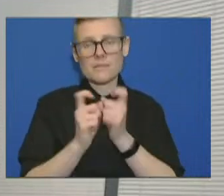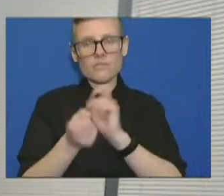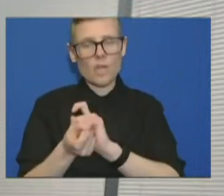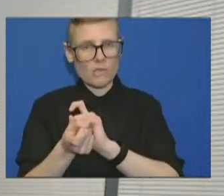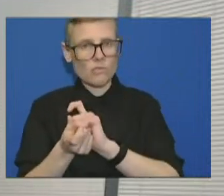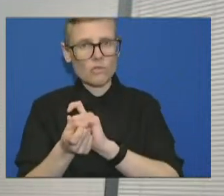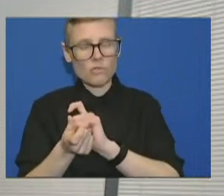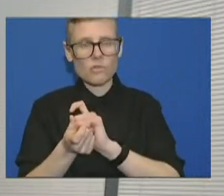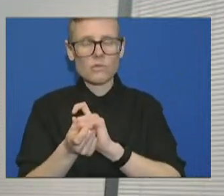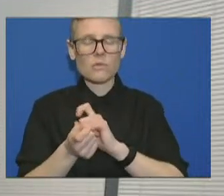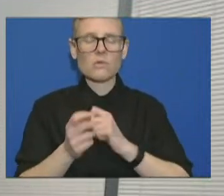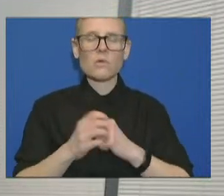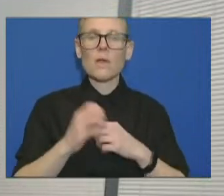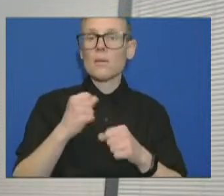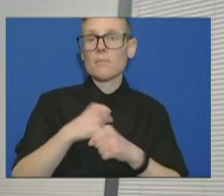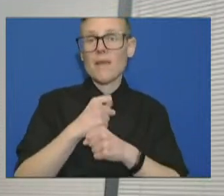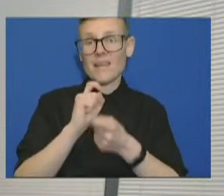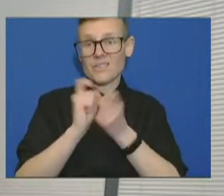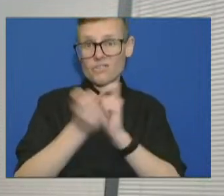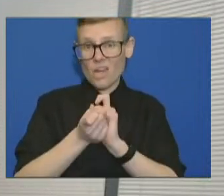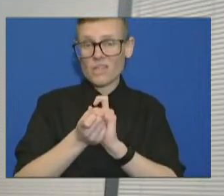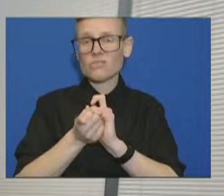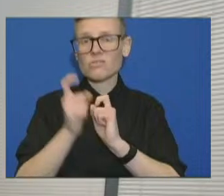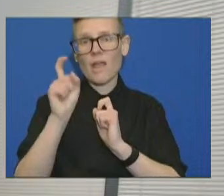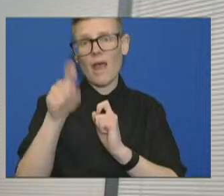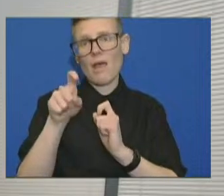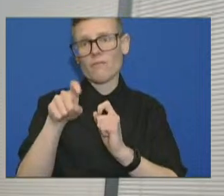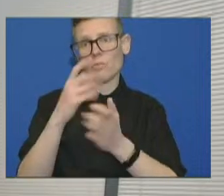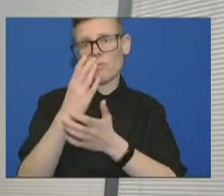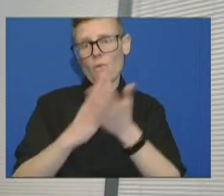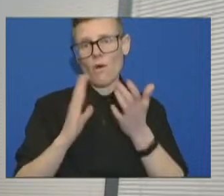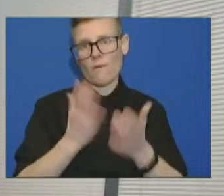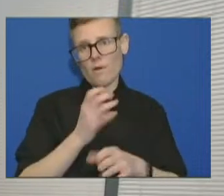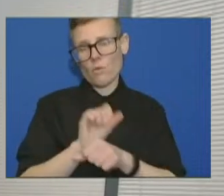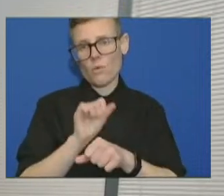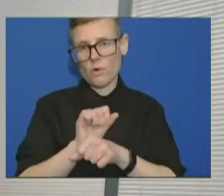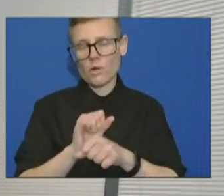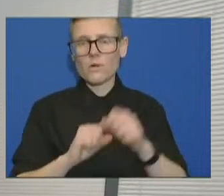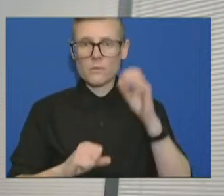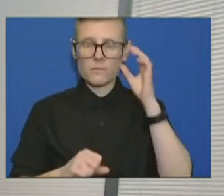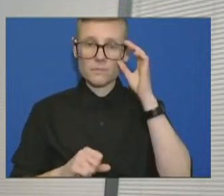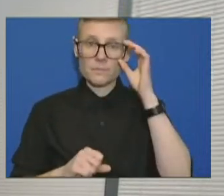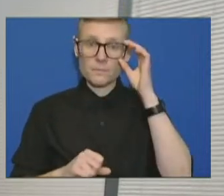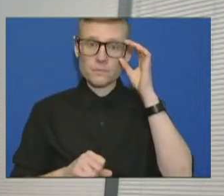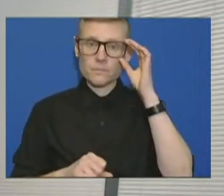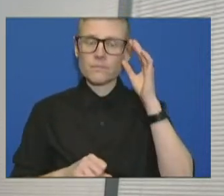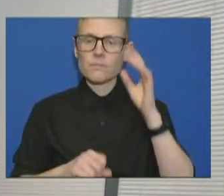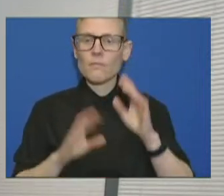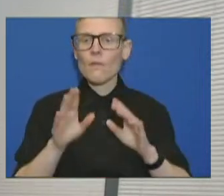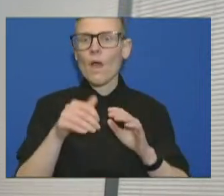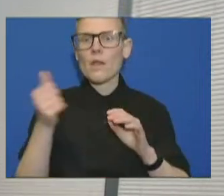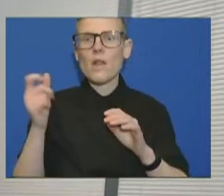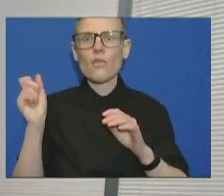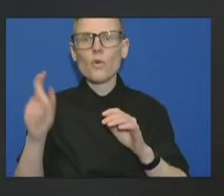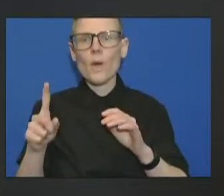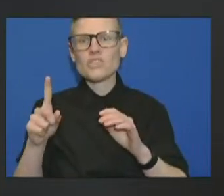not a reduction. It's not a cut, but it is a change. And making